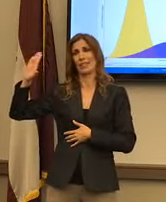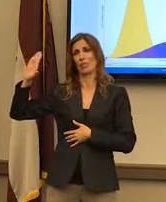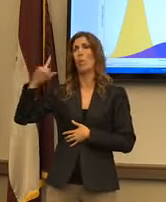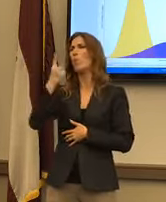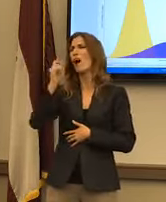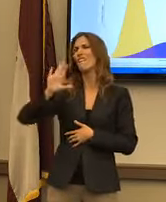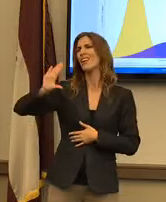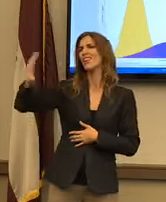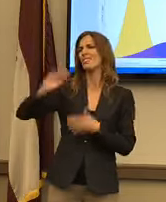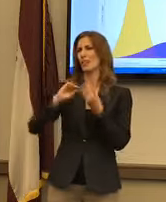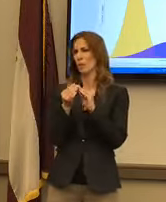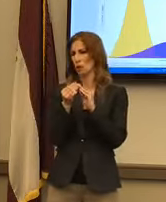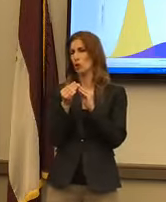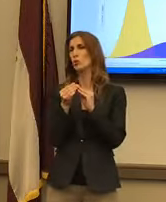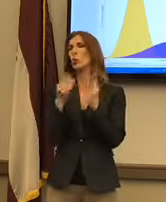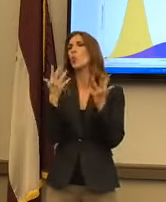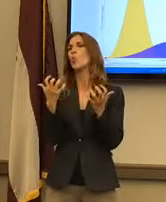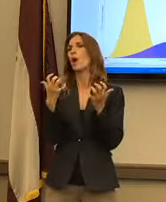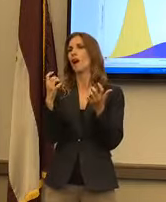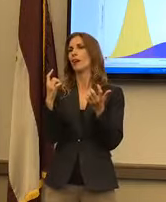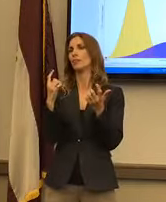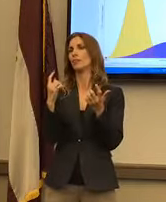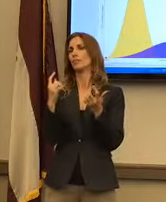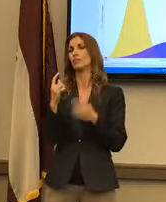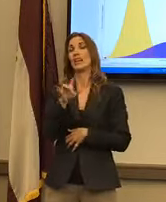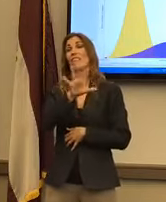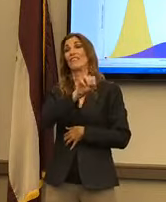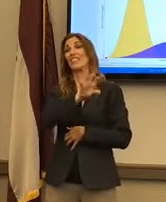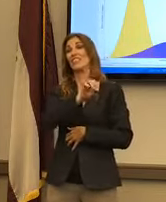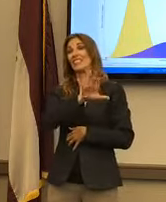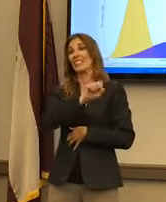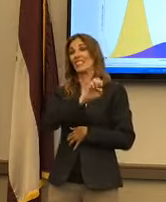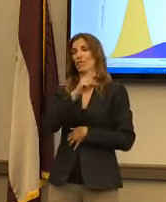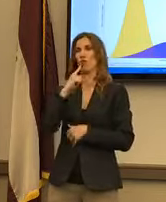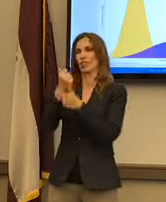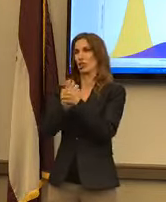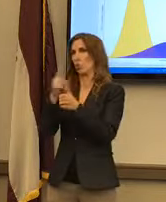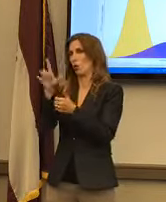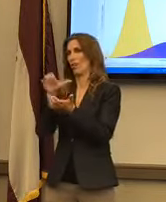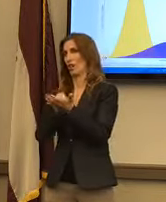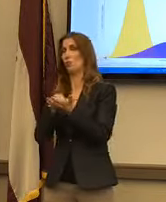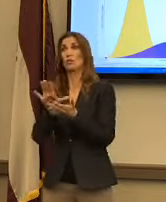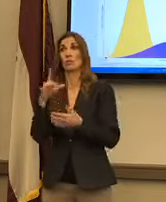governor's metrics is getting us down to 50 per 100,000 cases coincidentally